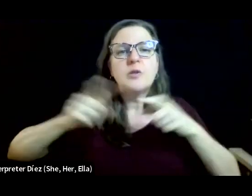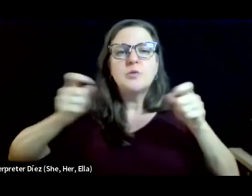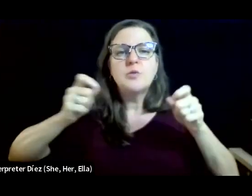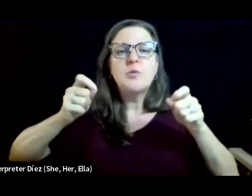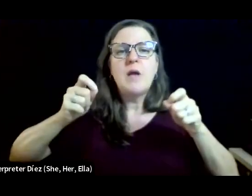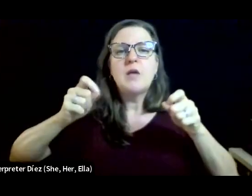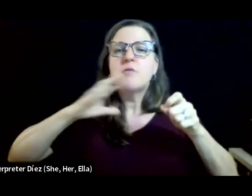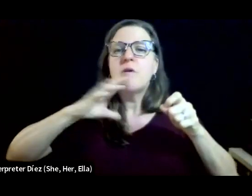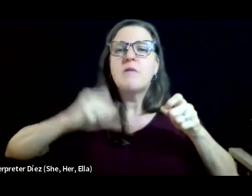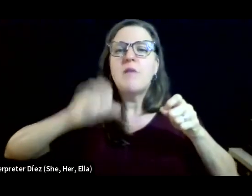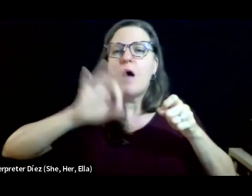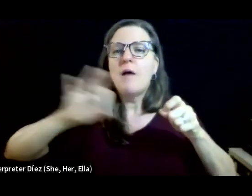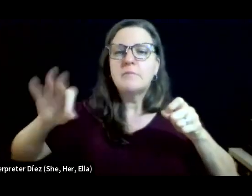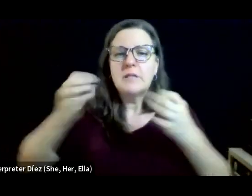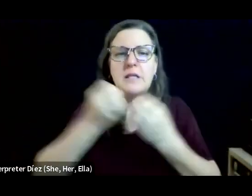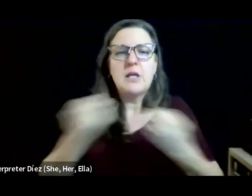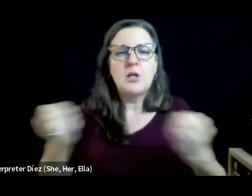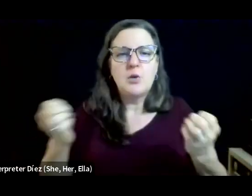Is there a second? Second.